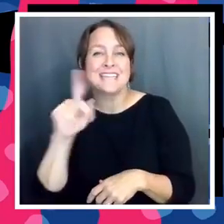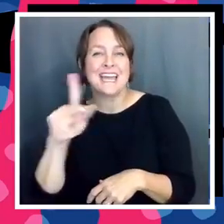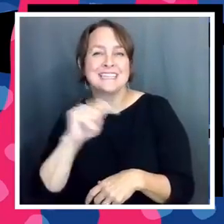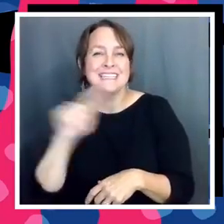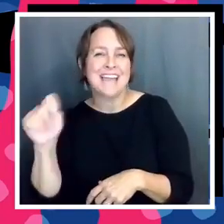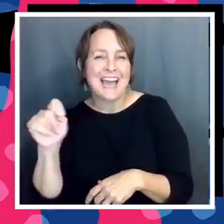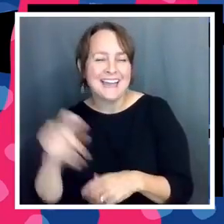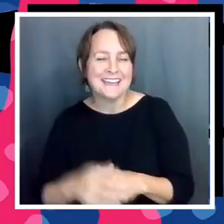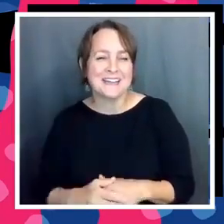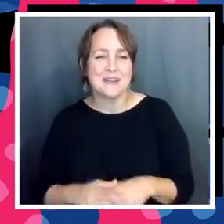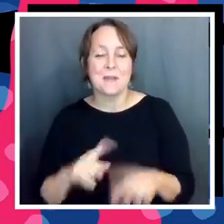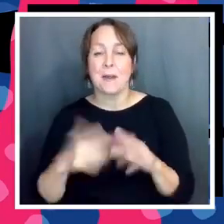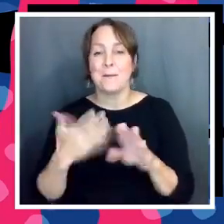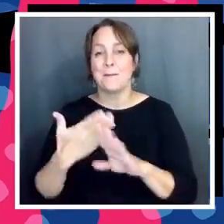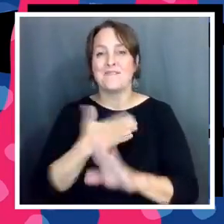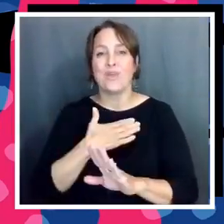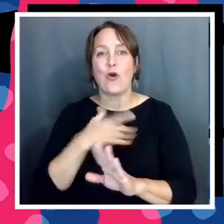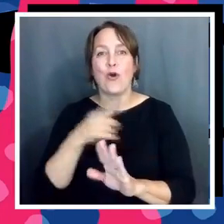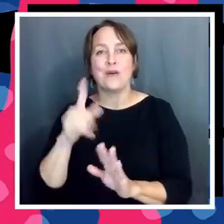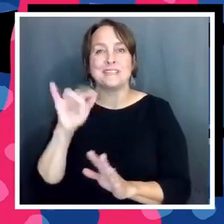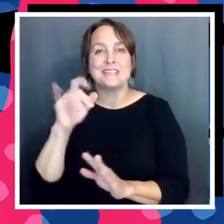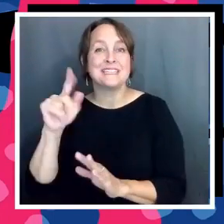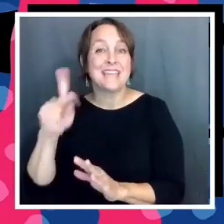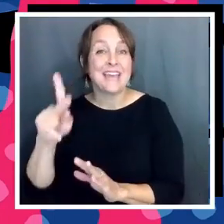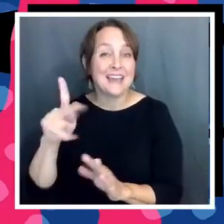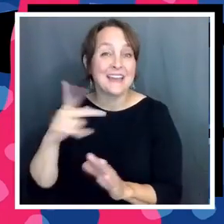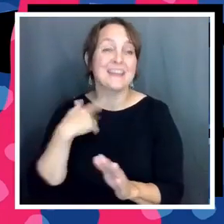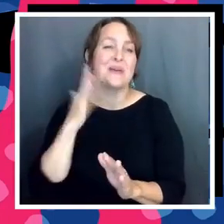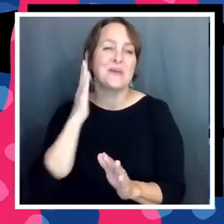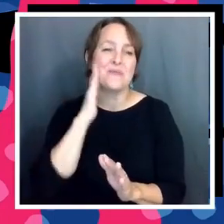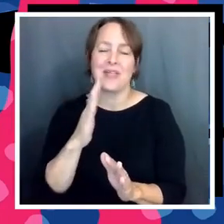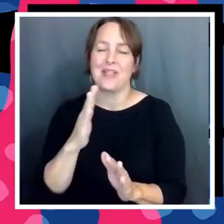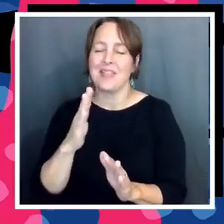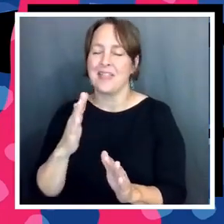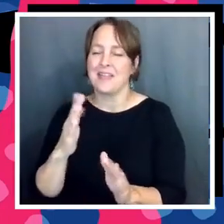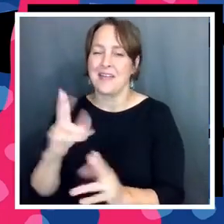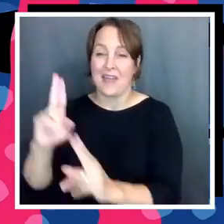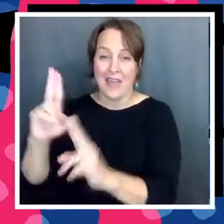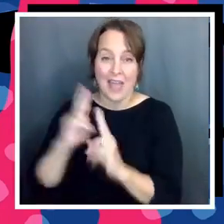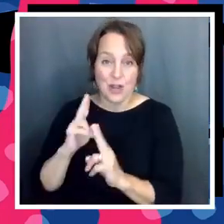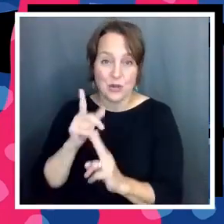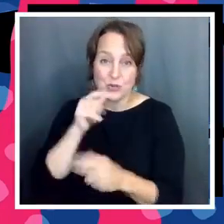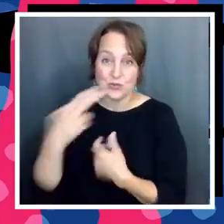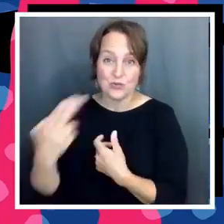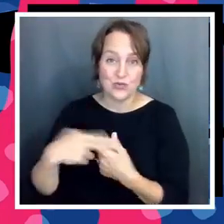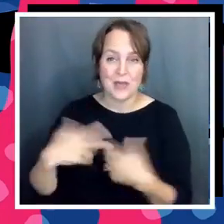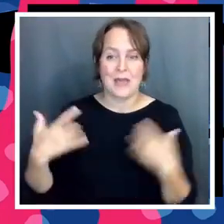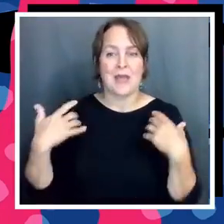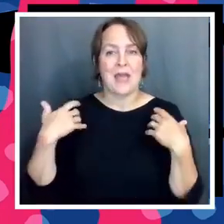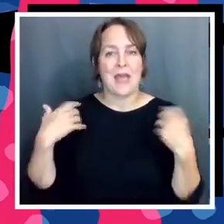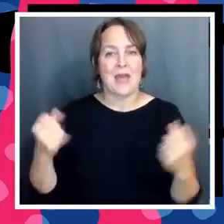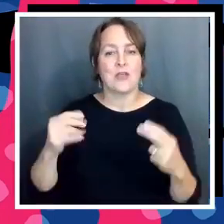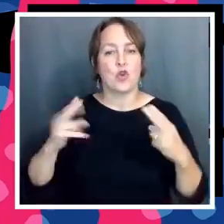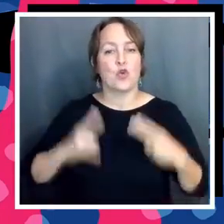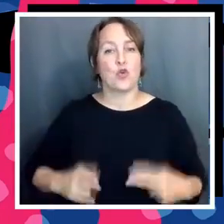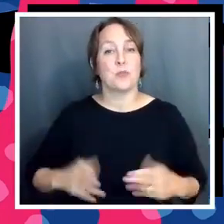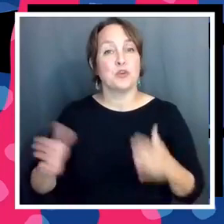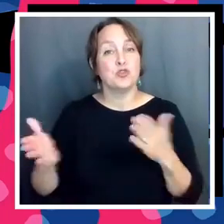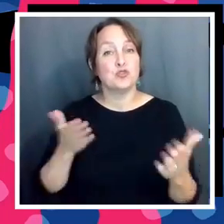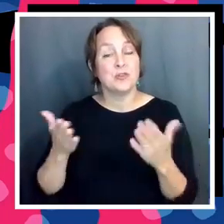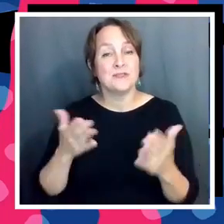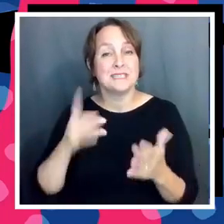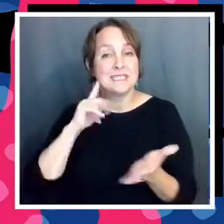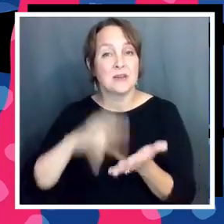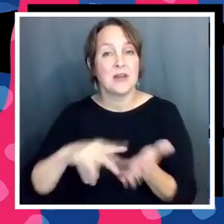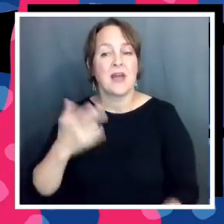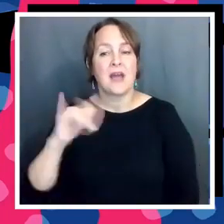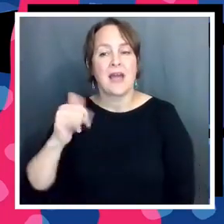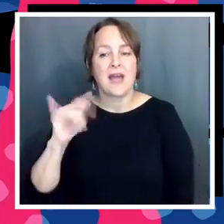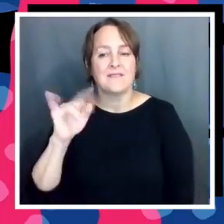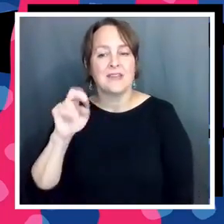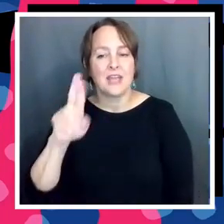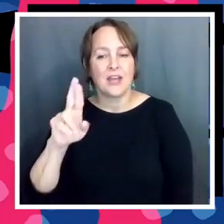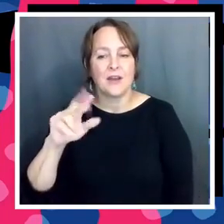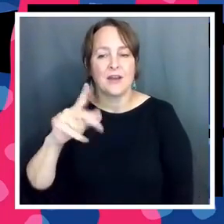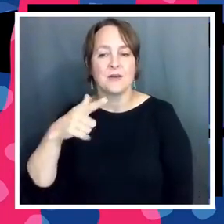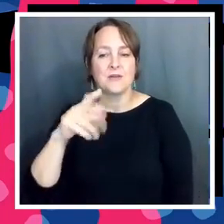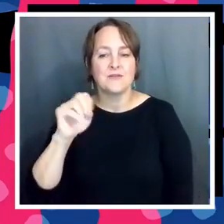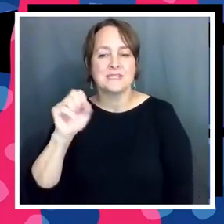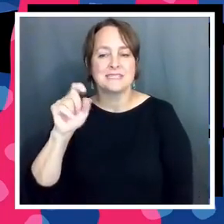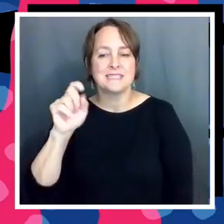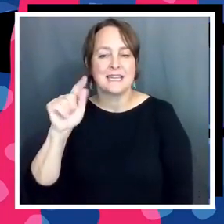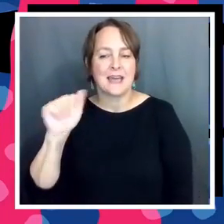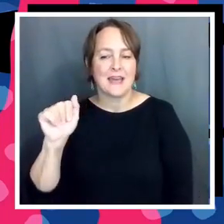AND ACTIVISTS ARE SALIVATING